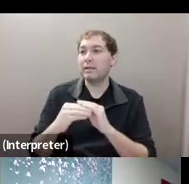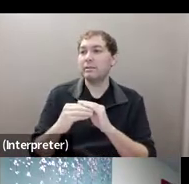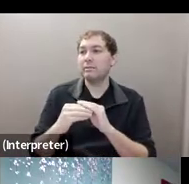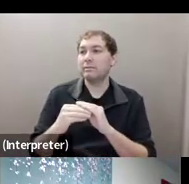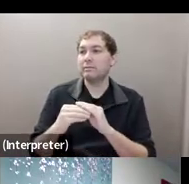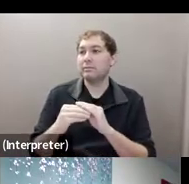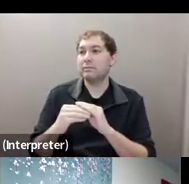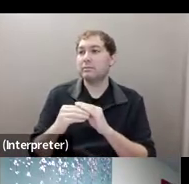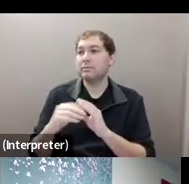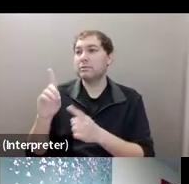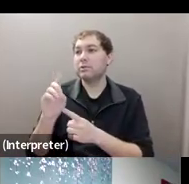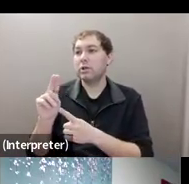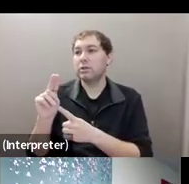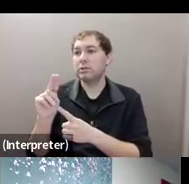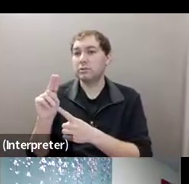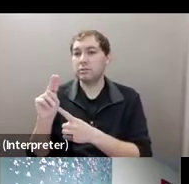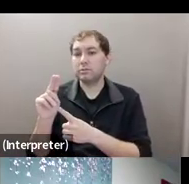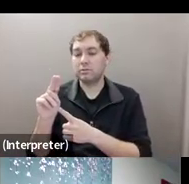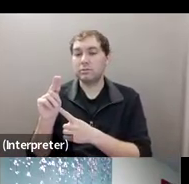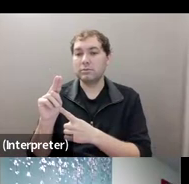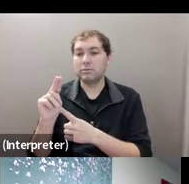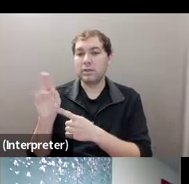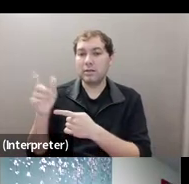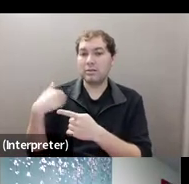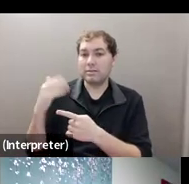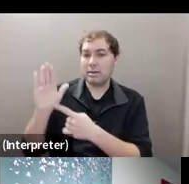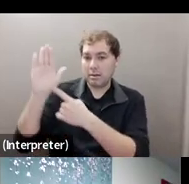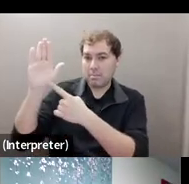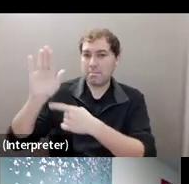Adam w/APRIL: Dan Posh has his hand up, so let's go to or to Don. I'm sorry, Don.